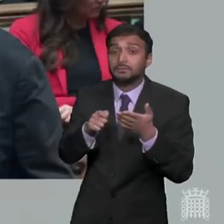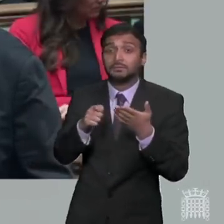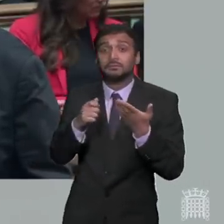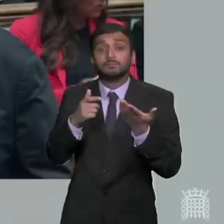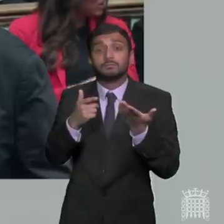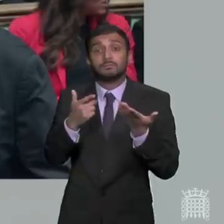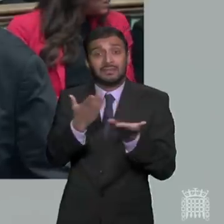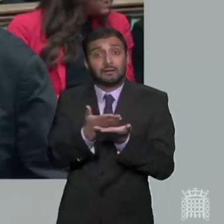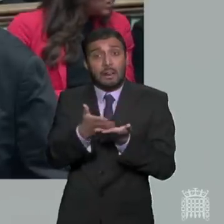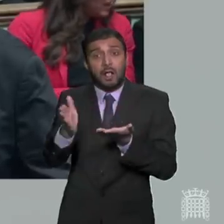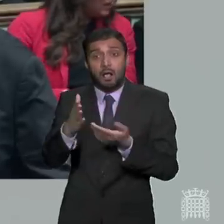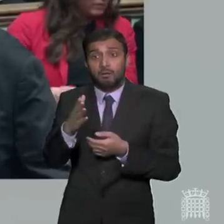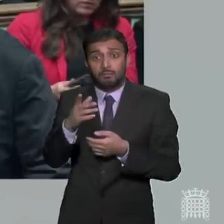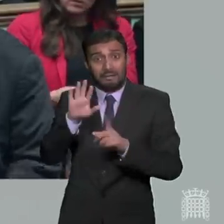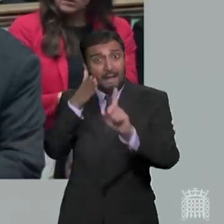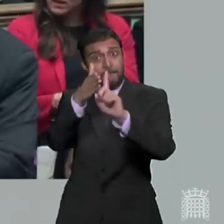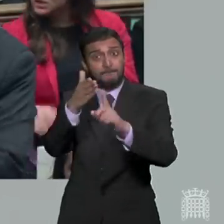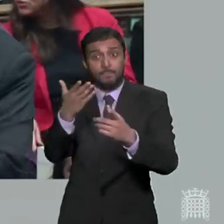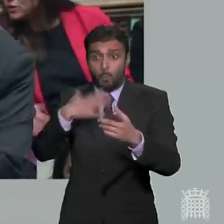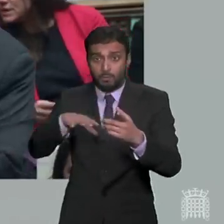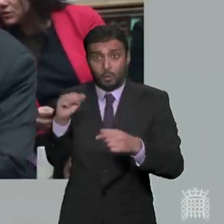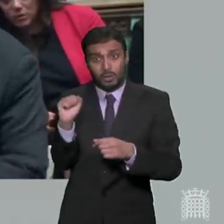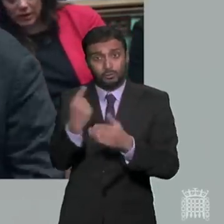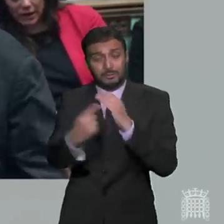independence.